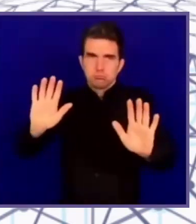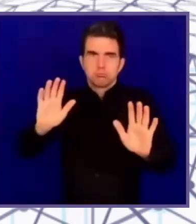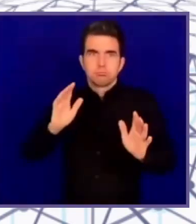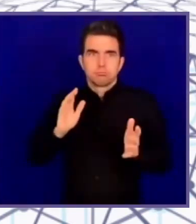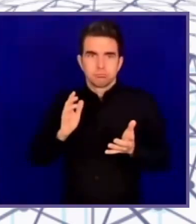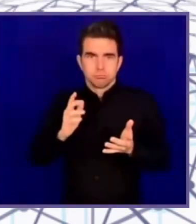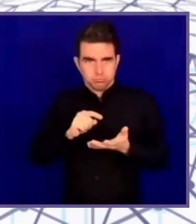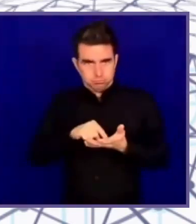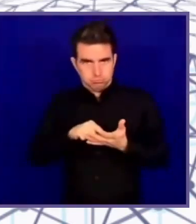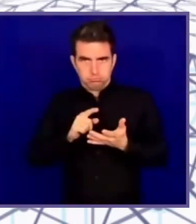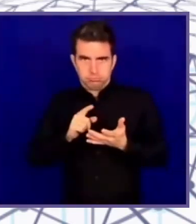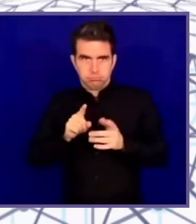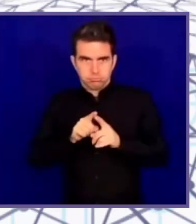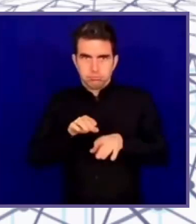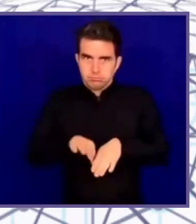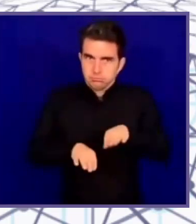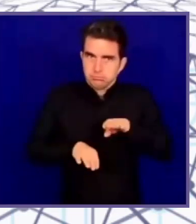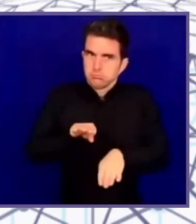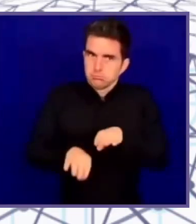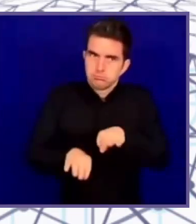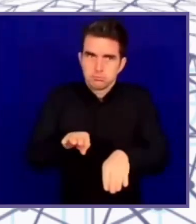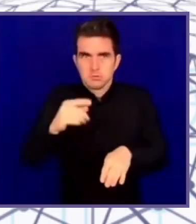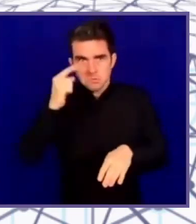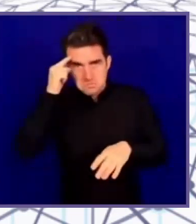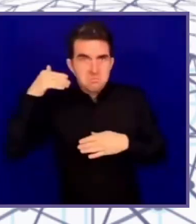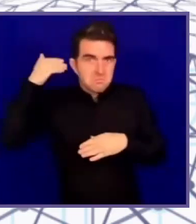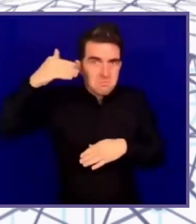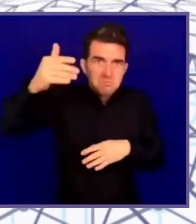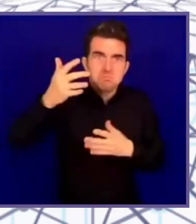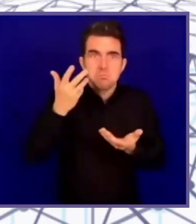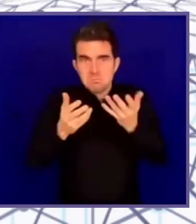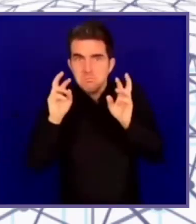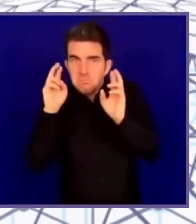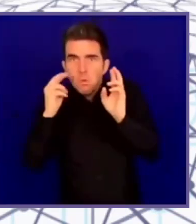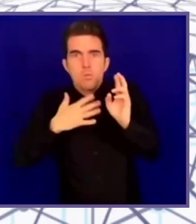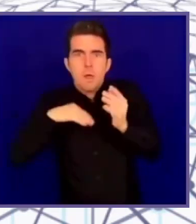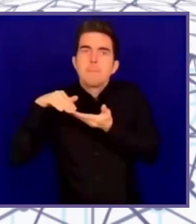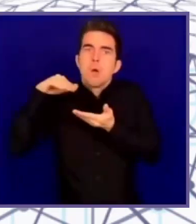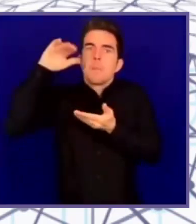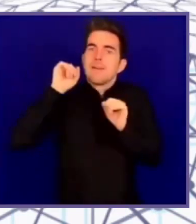technology built in, where obviously everyone wants hands free control. So we're hoping for